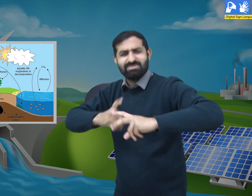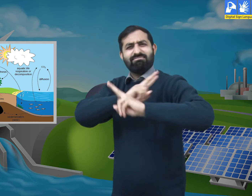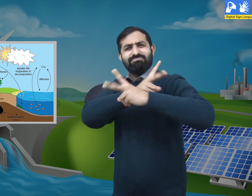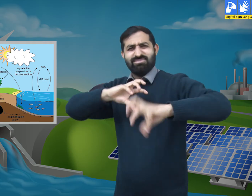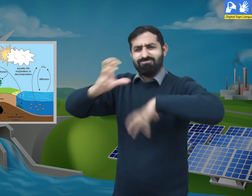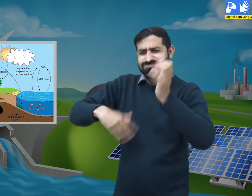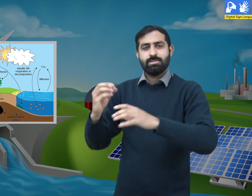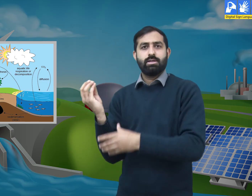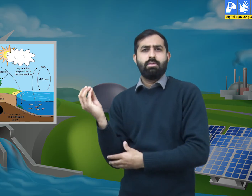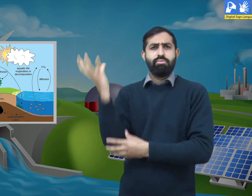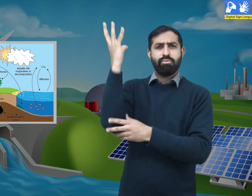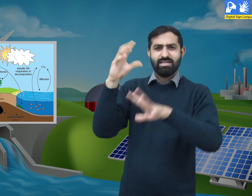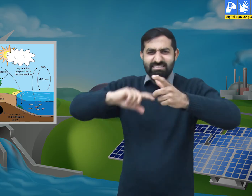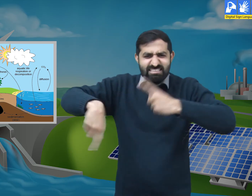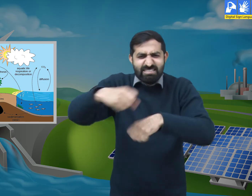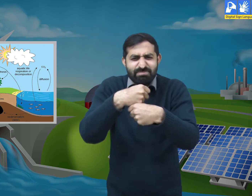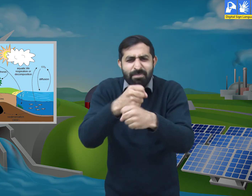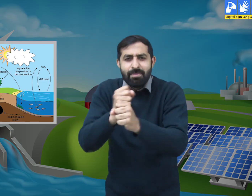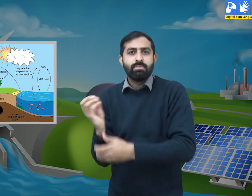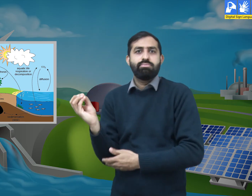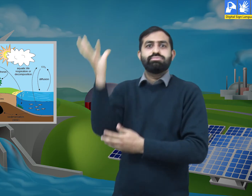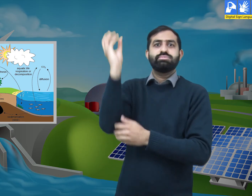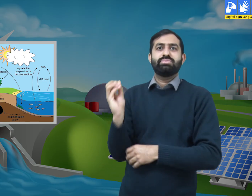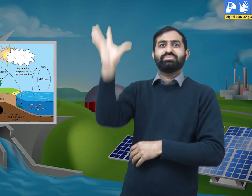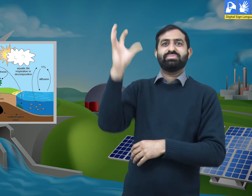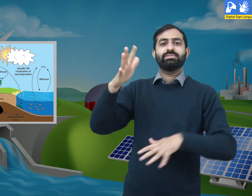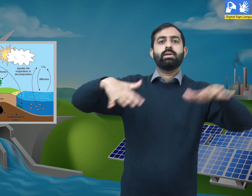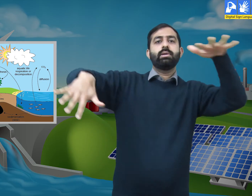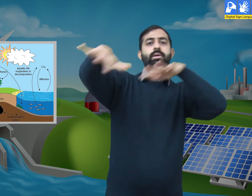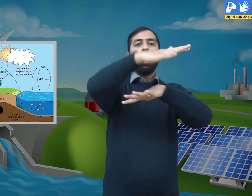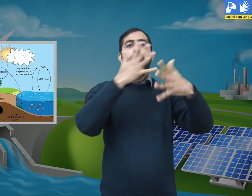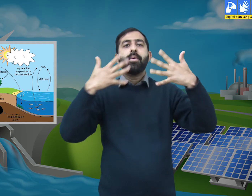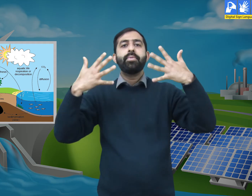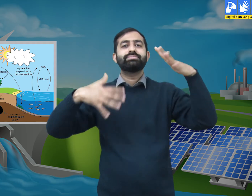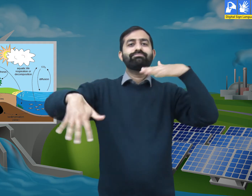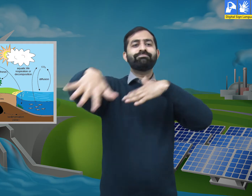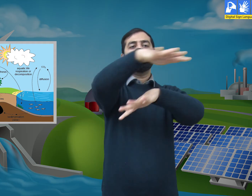Energy gained from burning fossil fuels is converted to electricity and heat in commercial power plants.